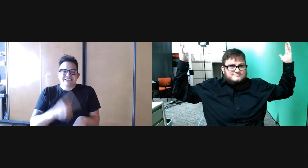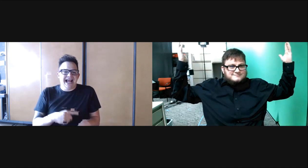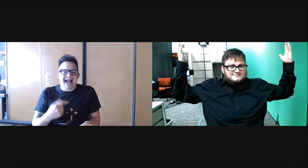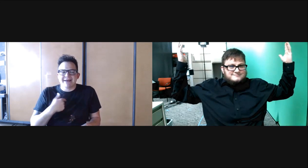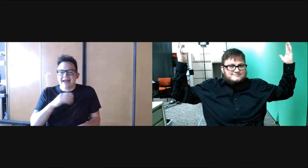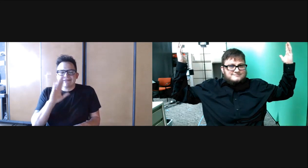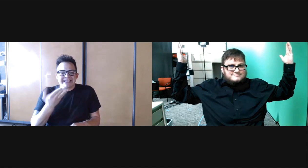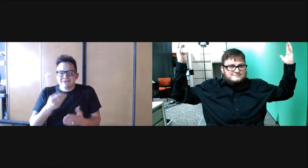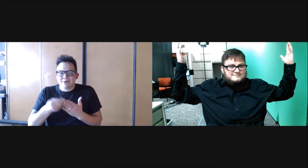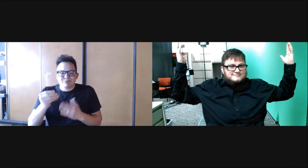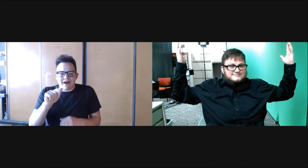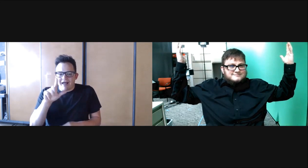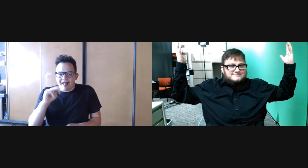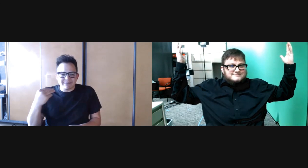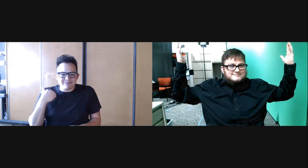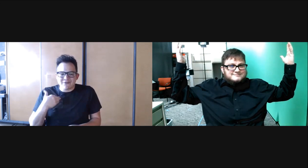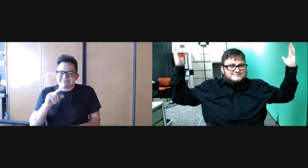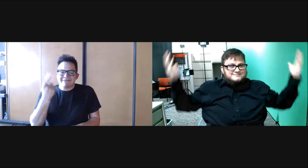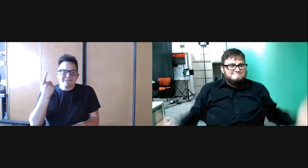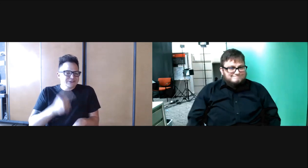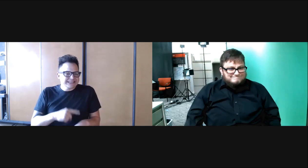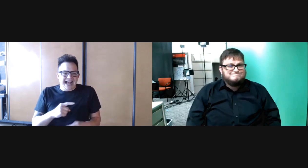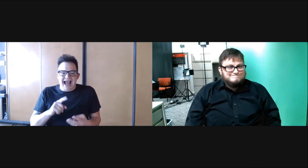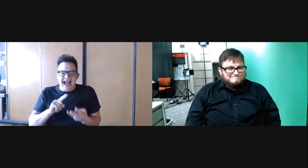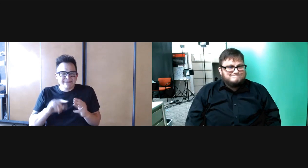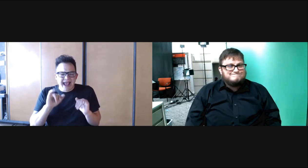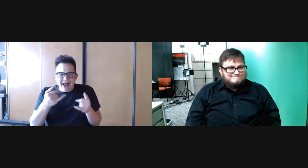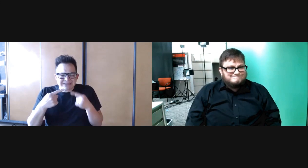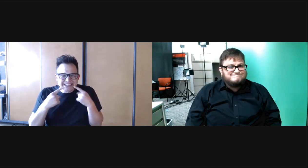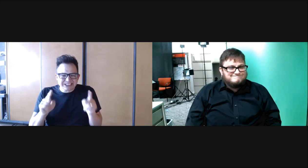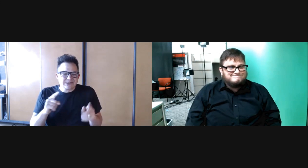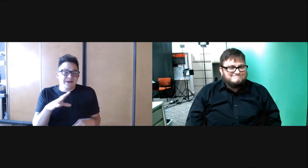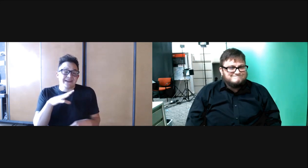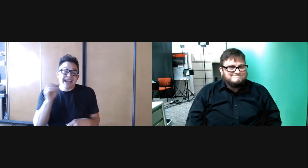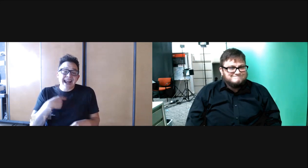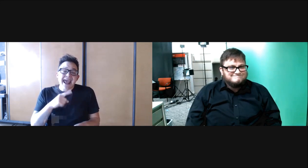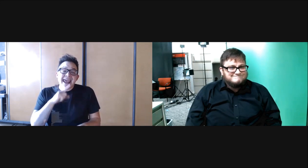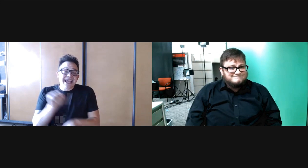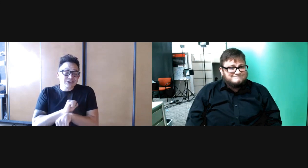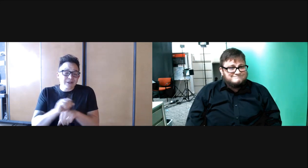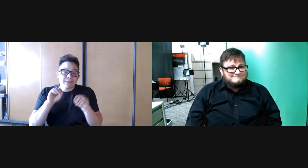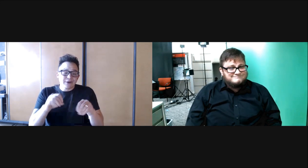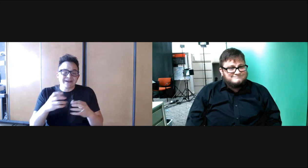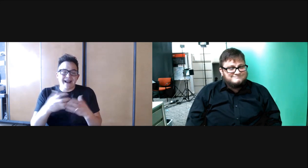my first time. I have never bought an album before. How does it work?" And I actually